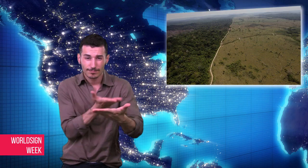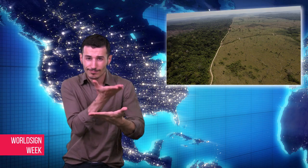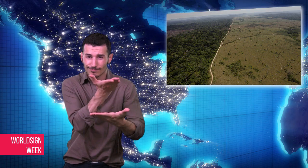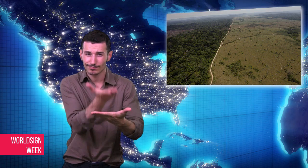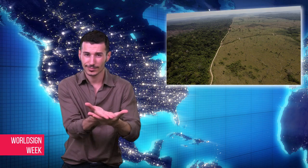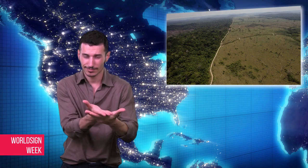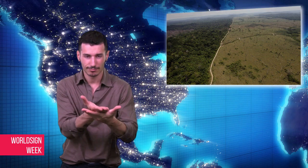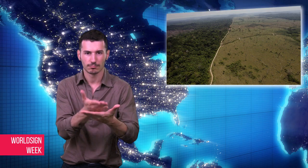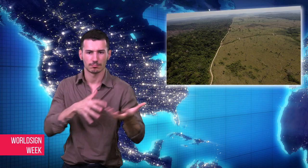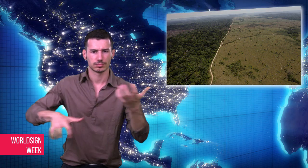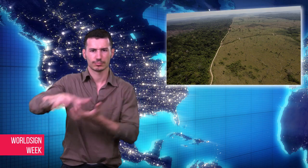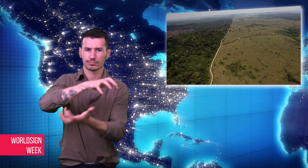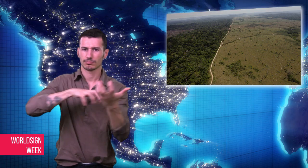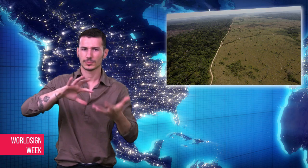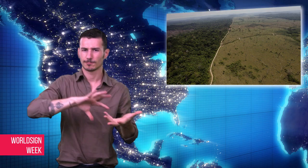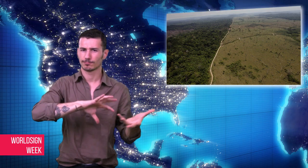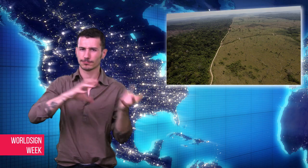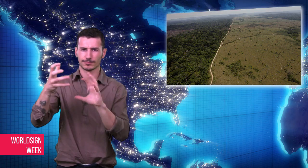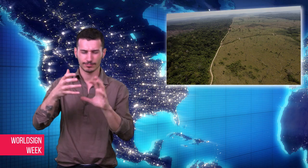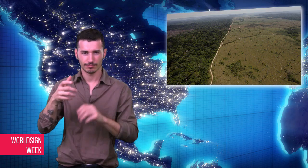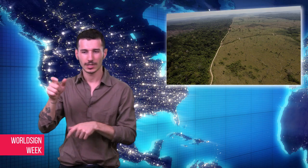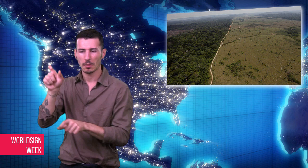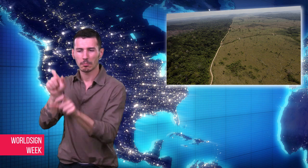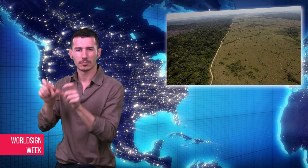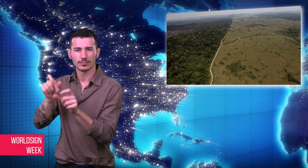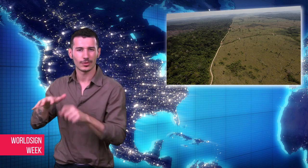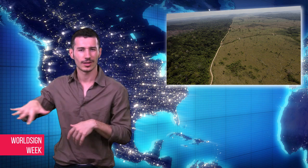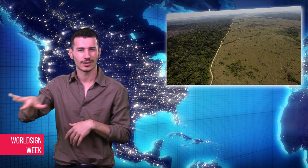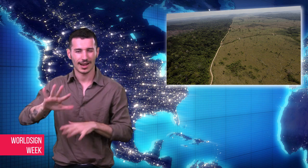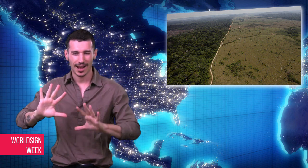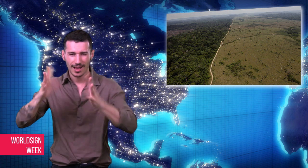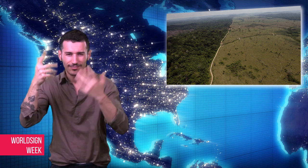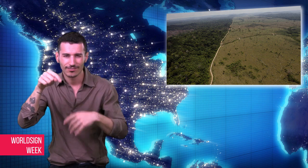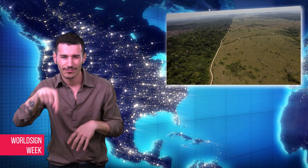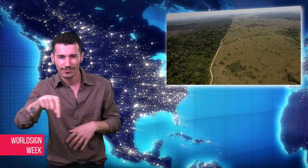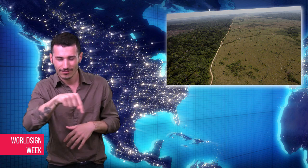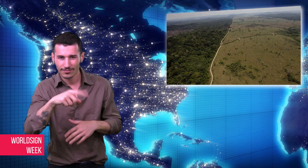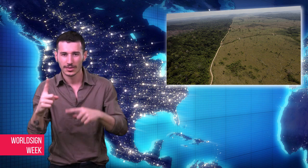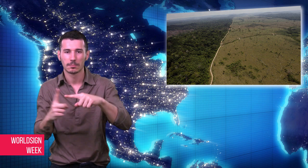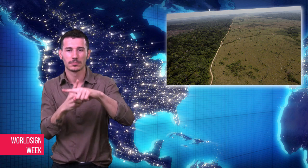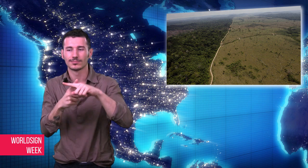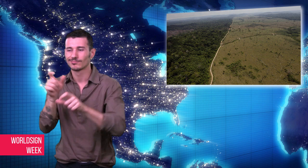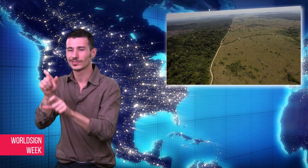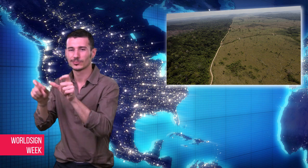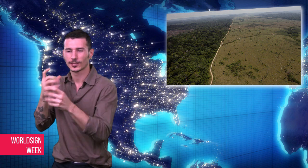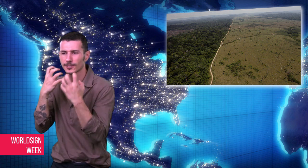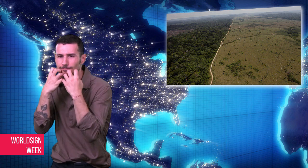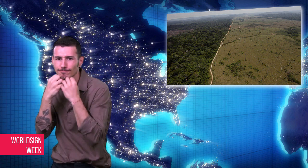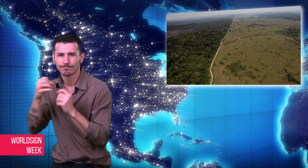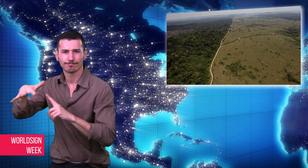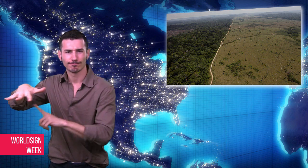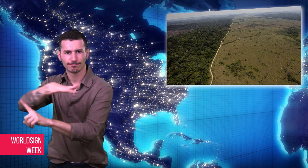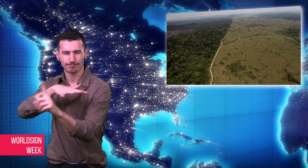This proposal was a compromise after protests from local residents and